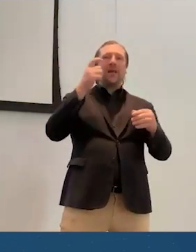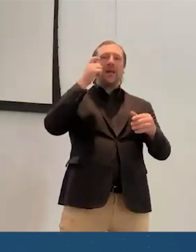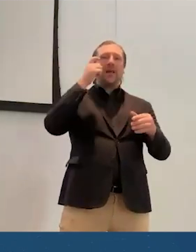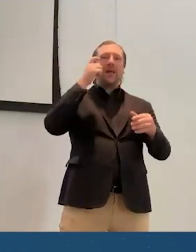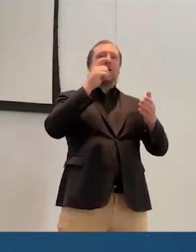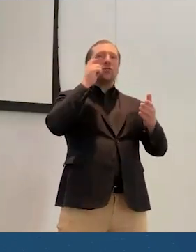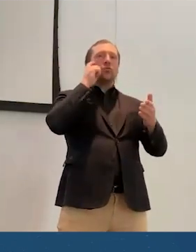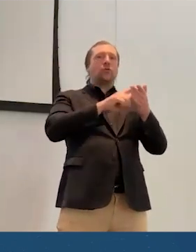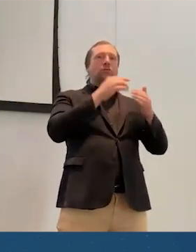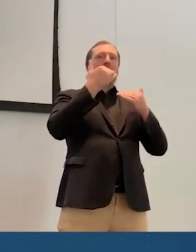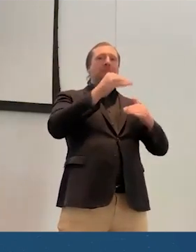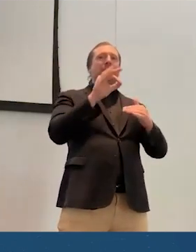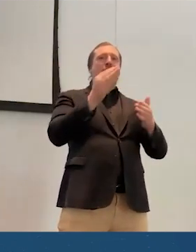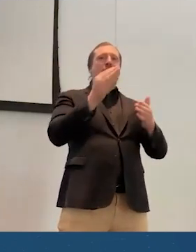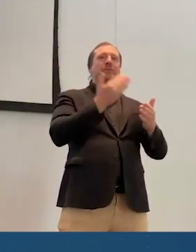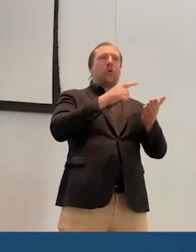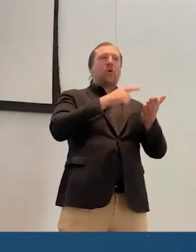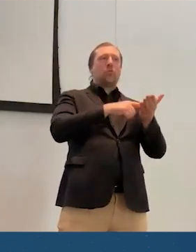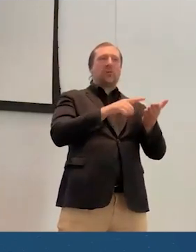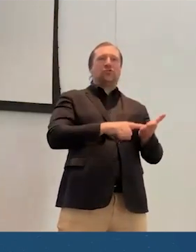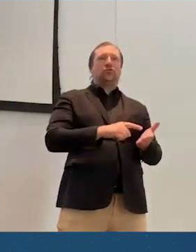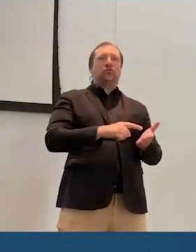Findings, while informative, are based